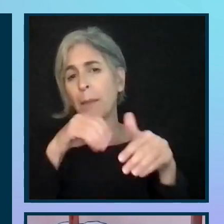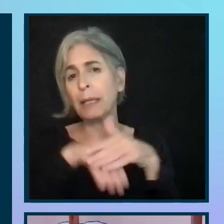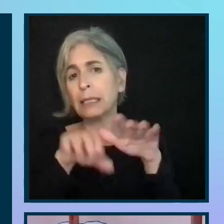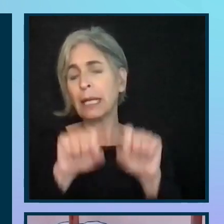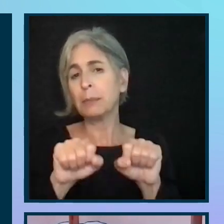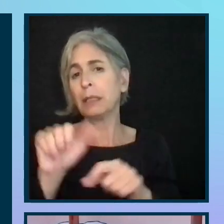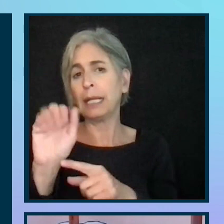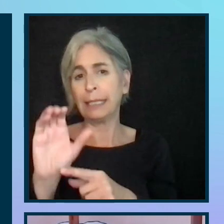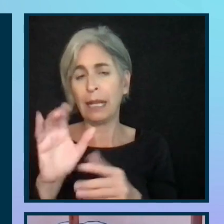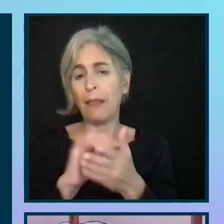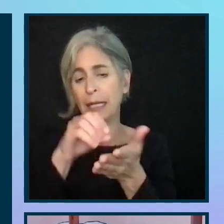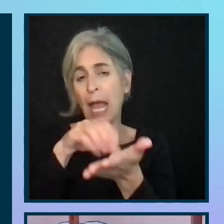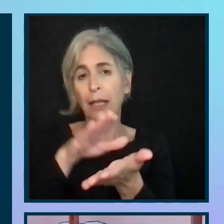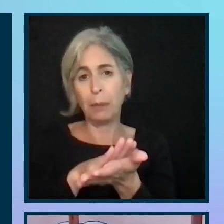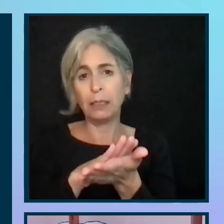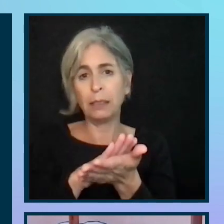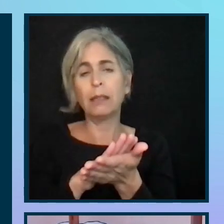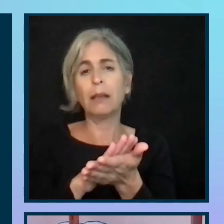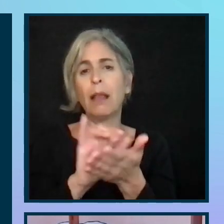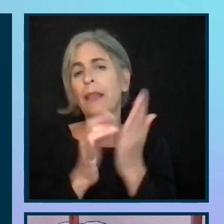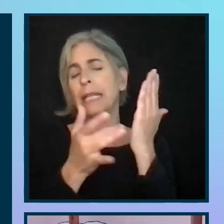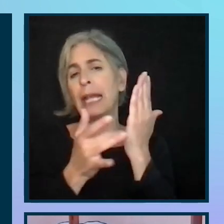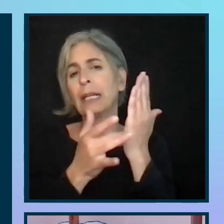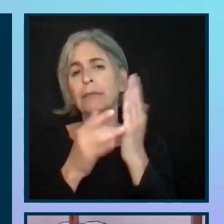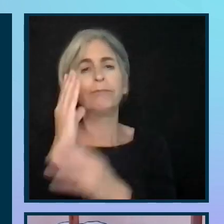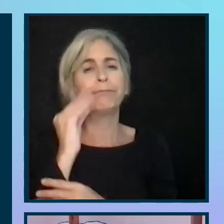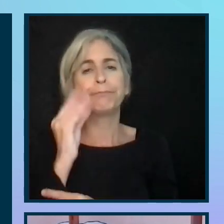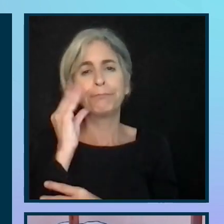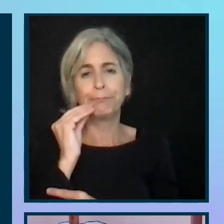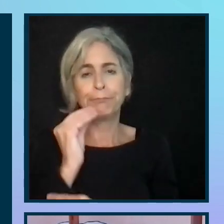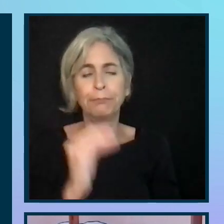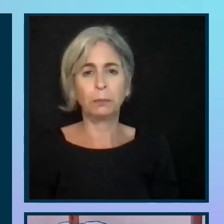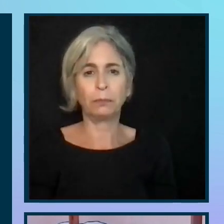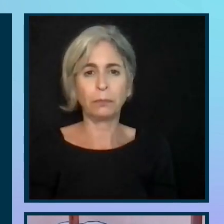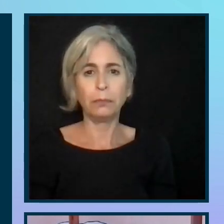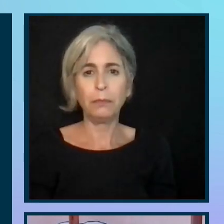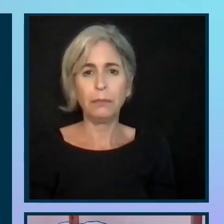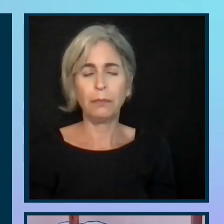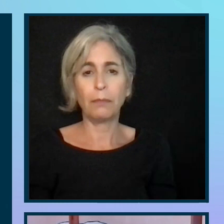which documents the assistive technology experience such as the screen reader user experience